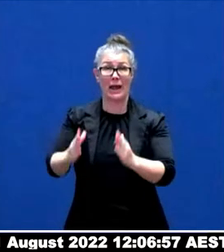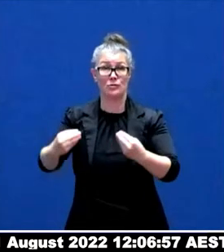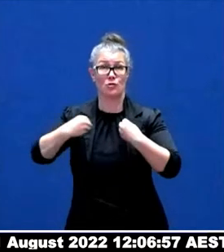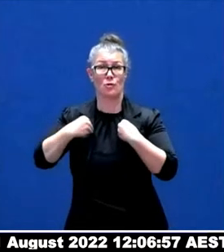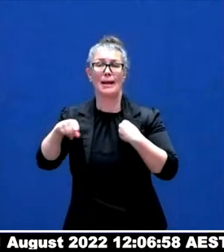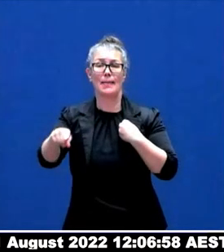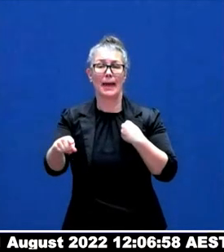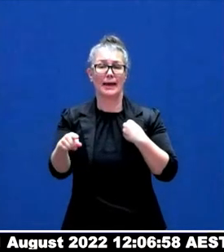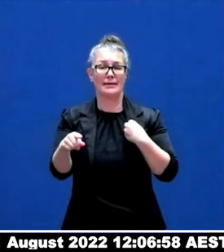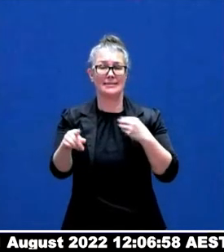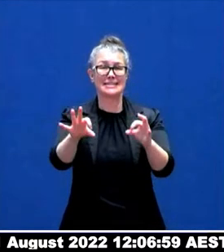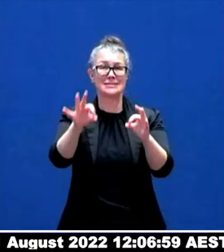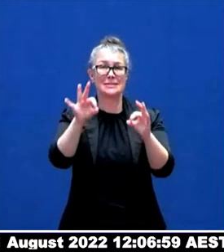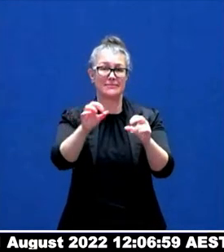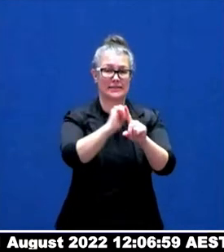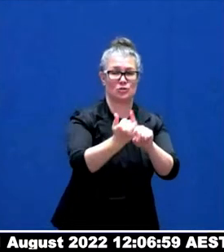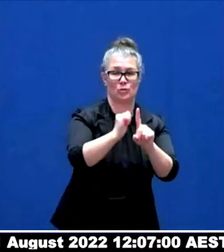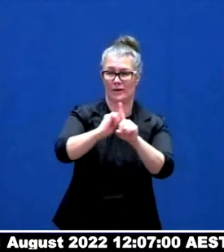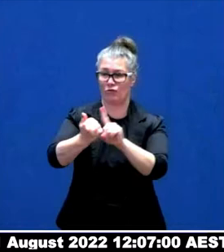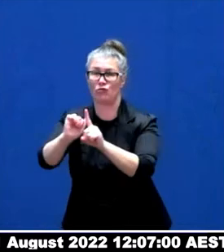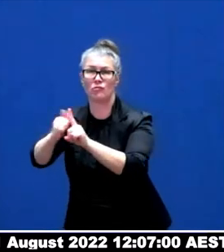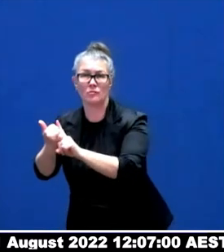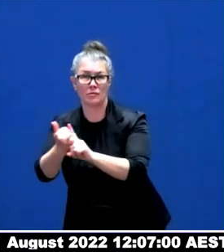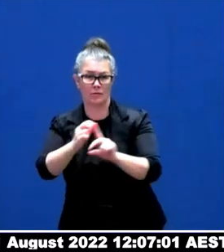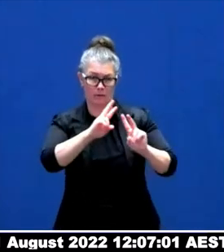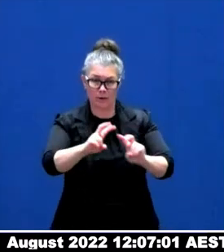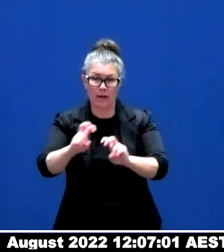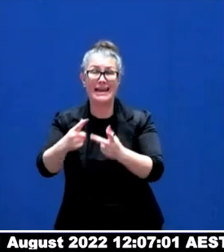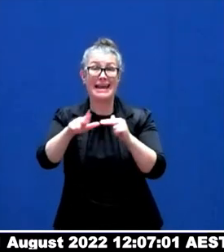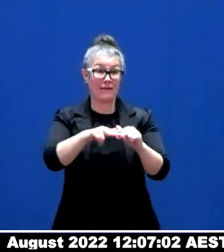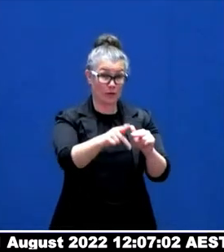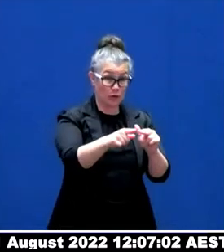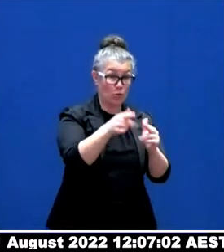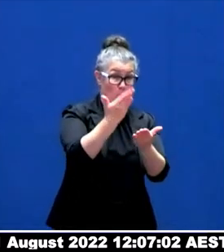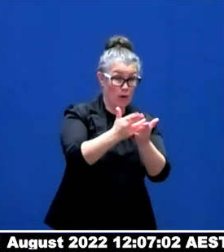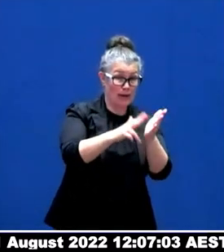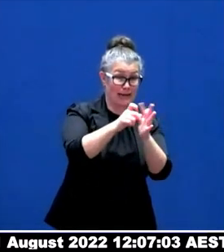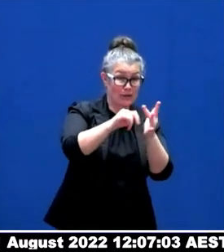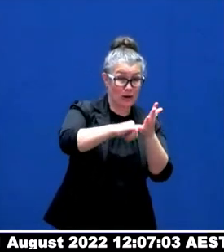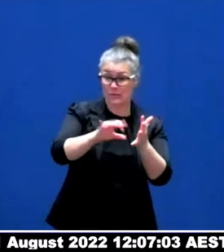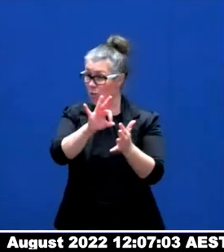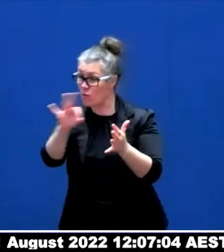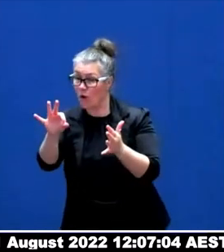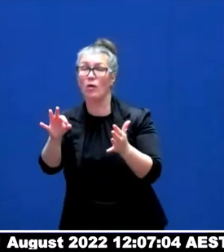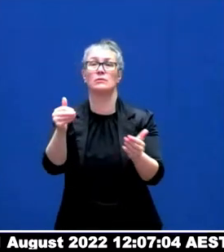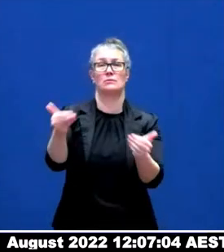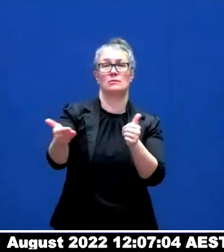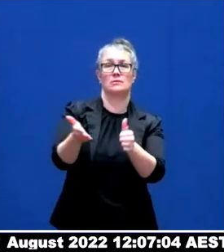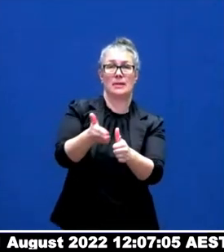basis major modifications where required for non-NDIS participants. And that would be a New South Wales responsibility?